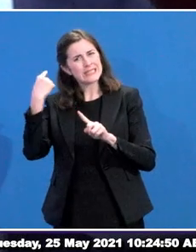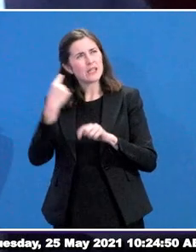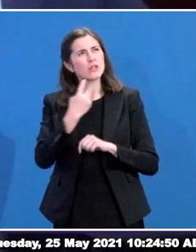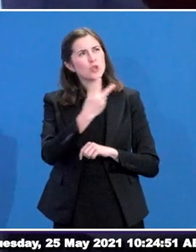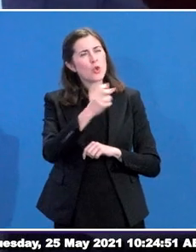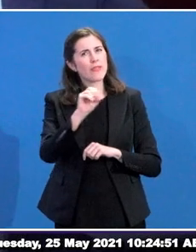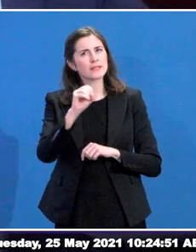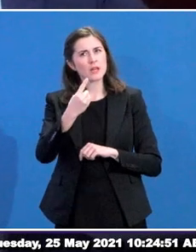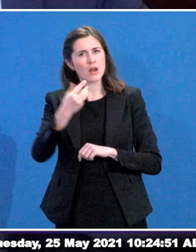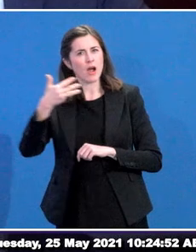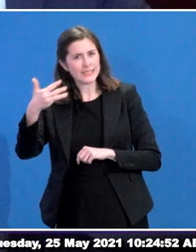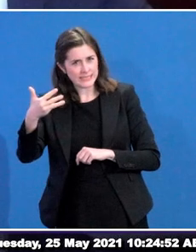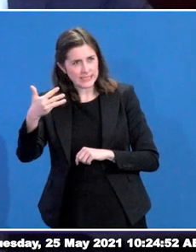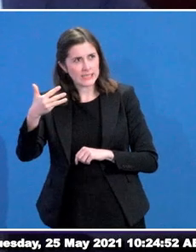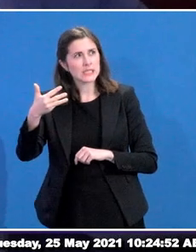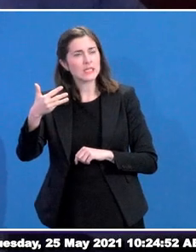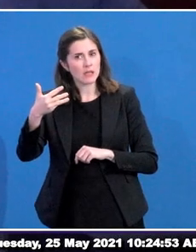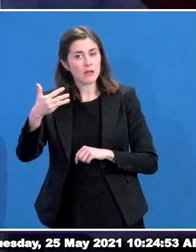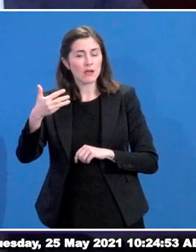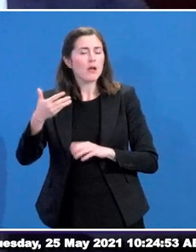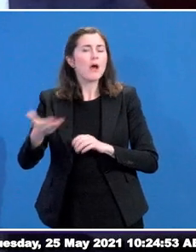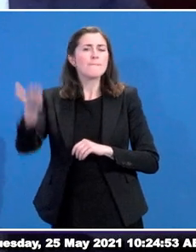when I became Melissa's guardian,